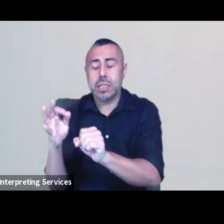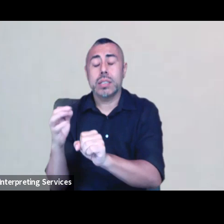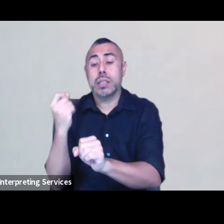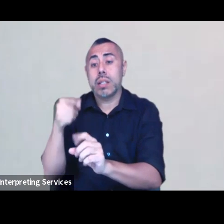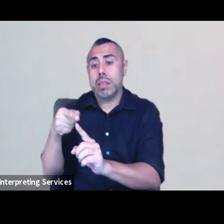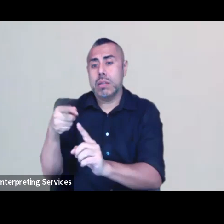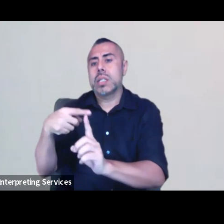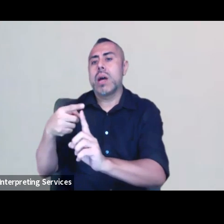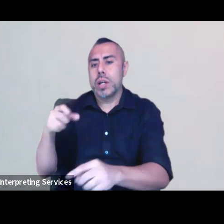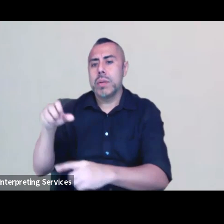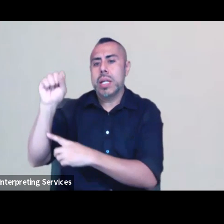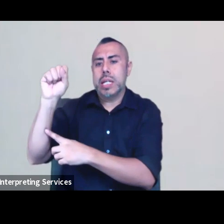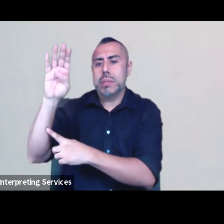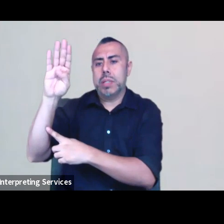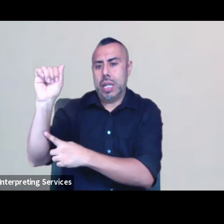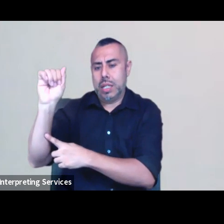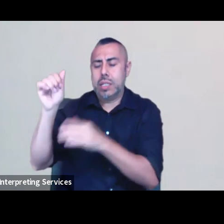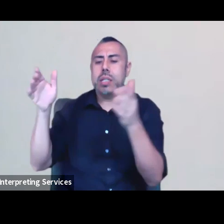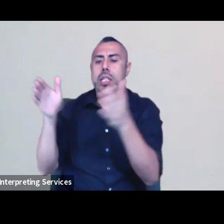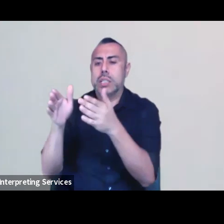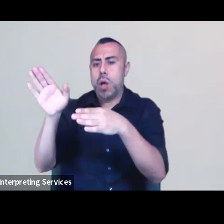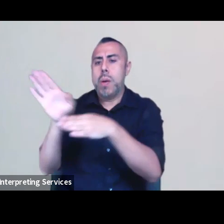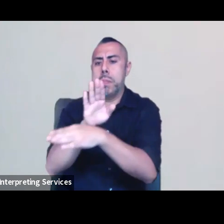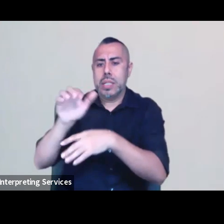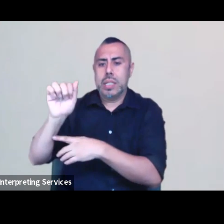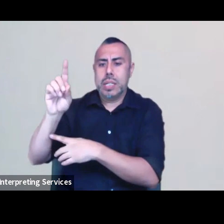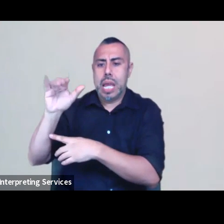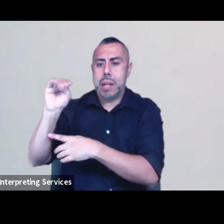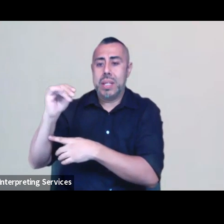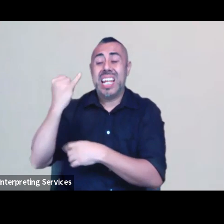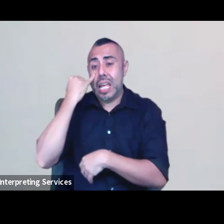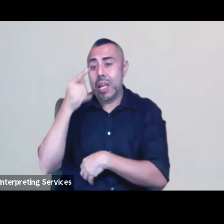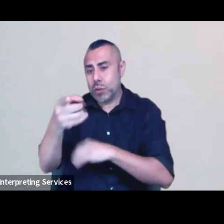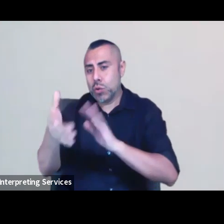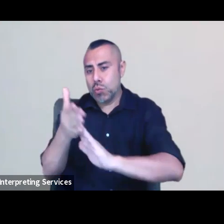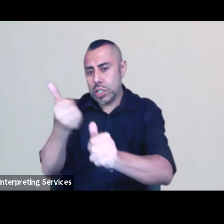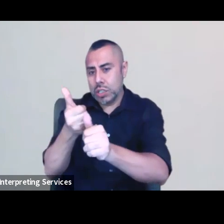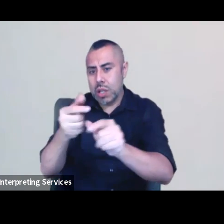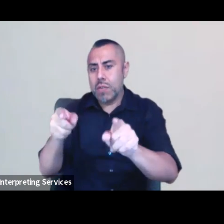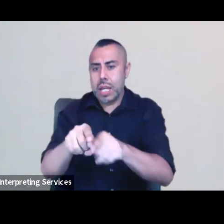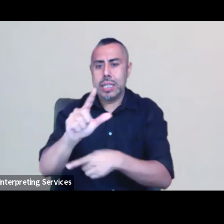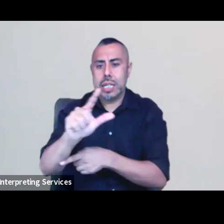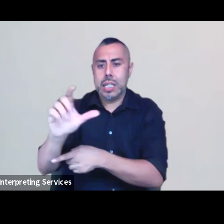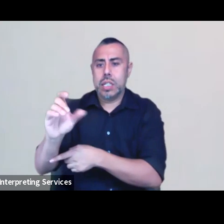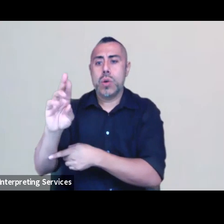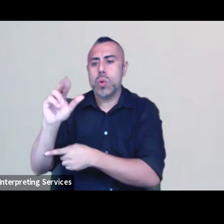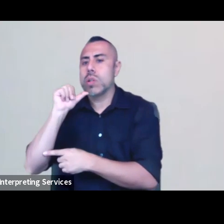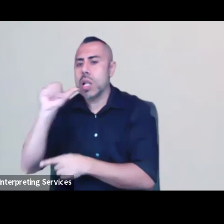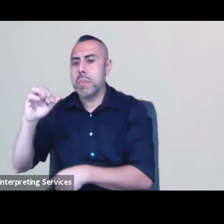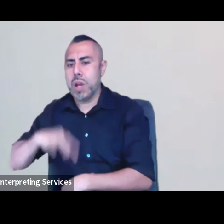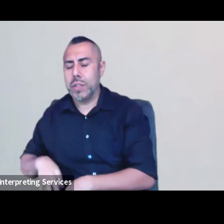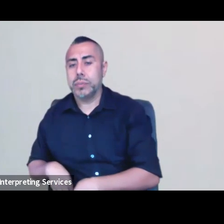if you operate as an LLC or a non-profit. While the National Endowment for the Arts staff